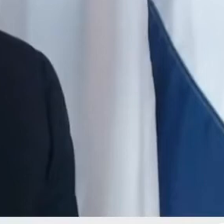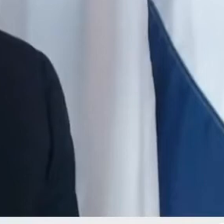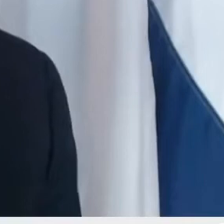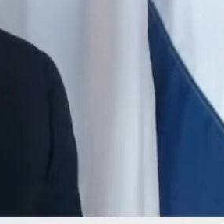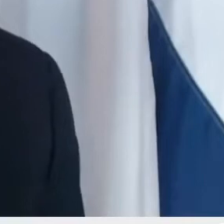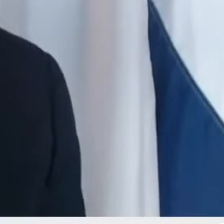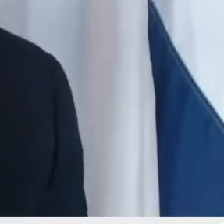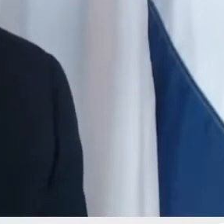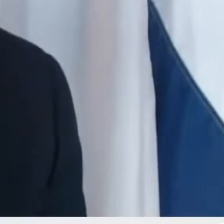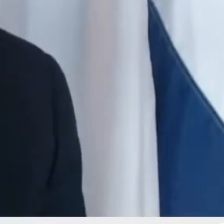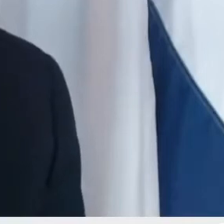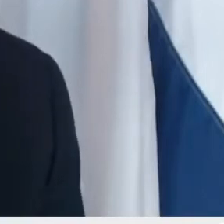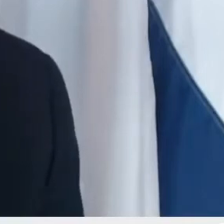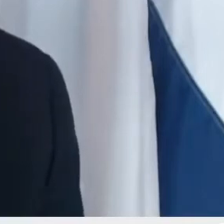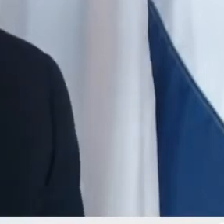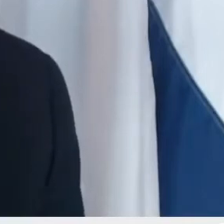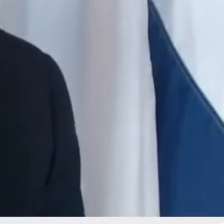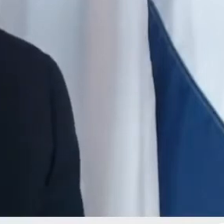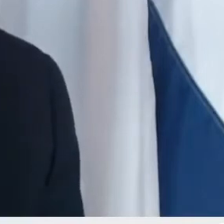Hello and thank you all for joining us today.